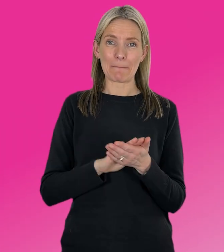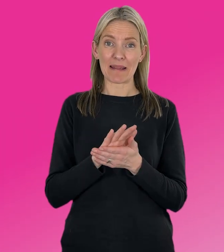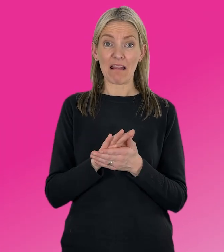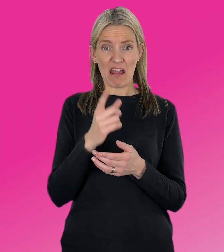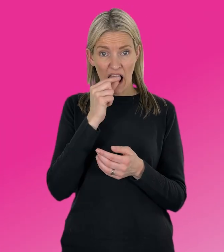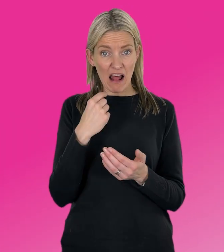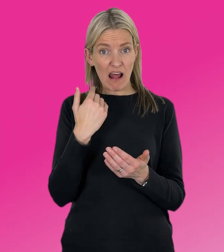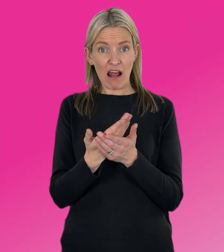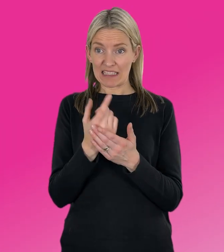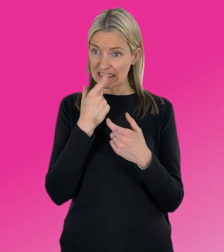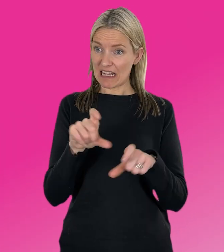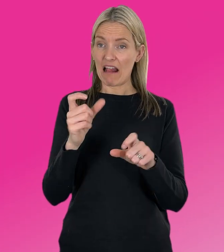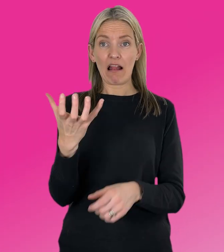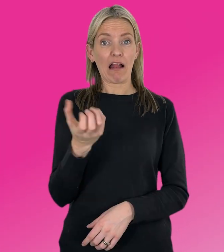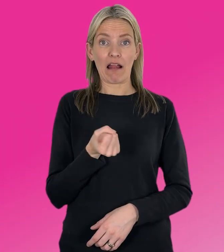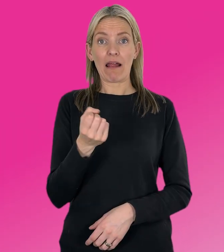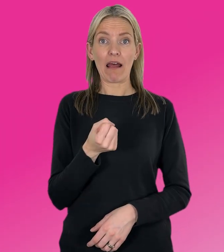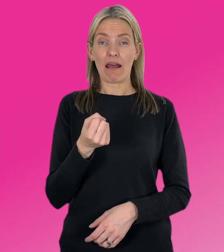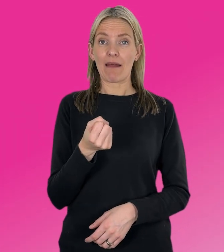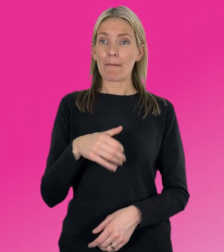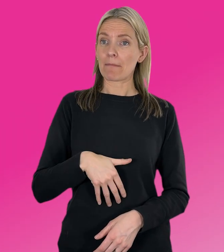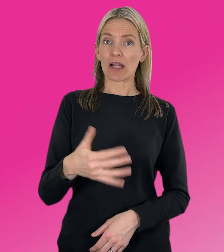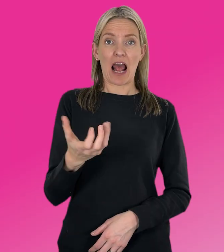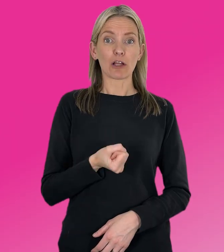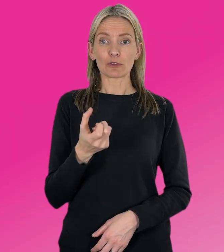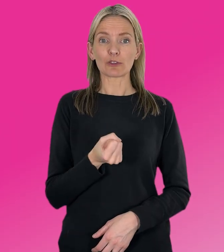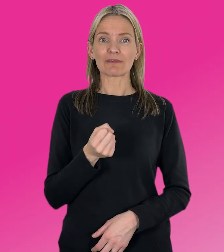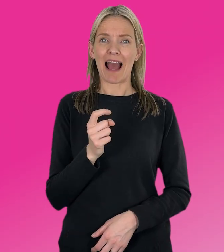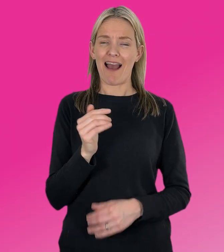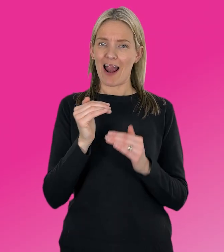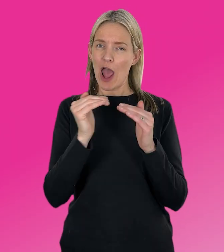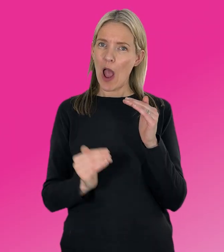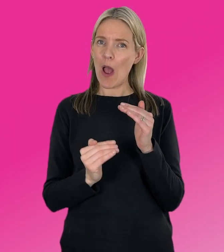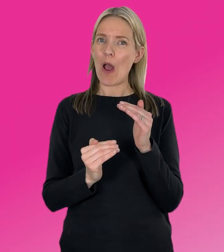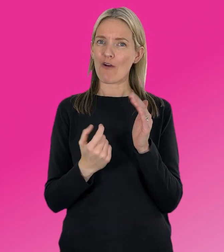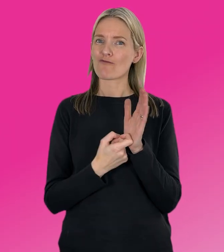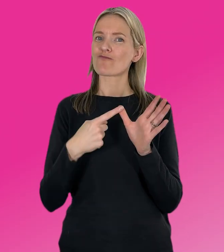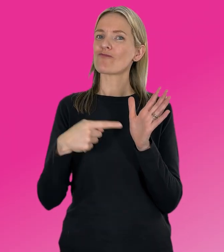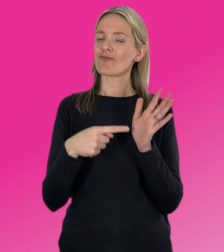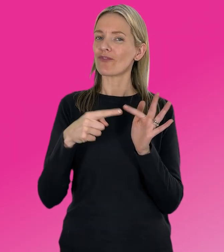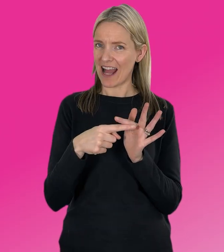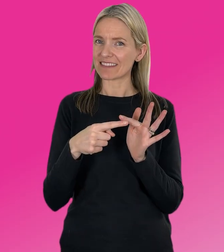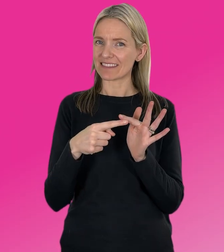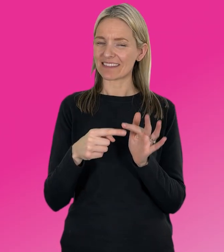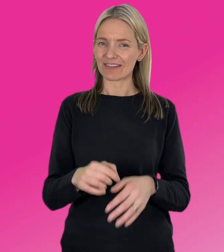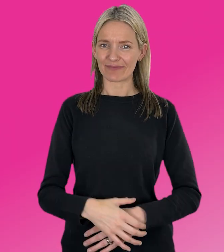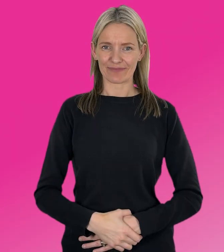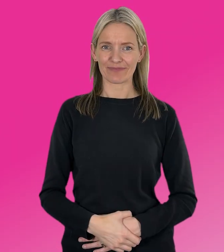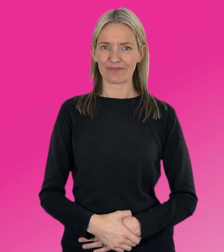you may still receive Maternity Allowance but at a lower rate.